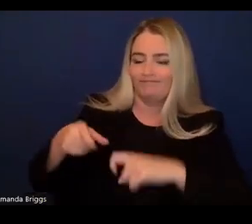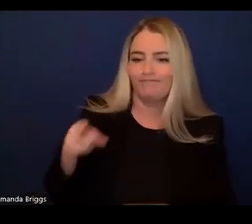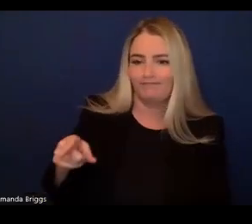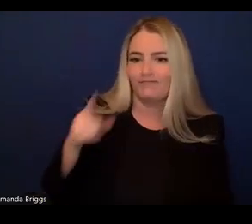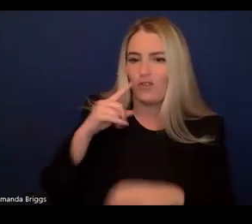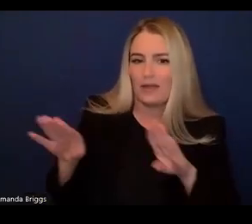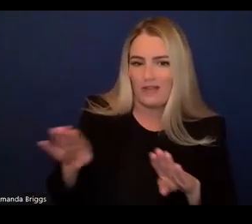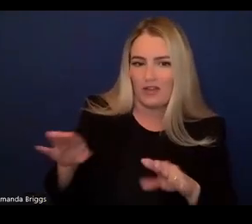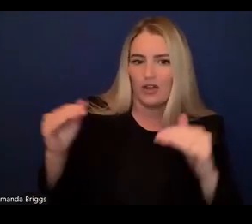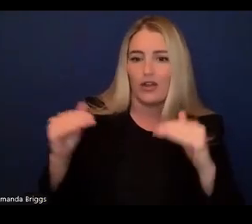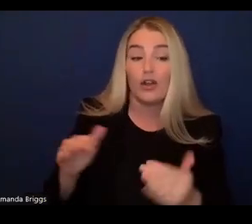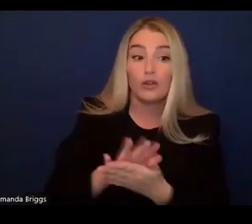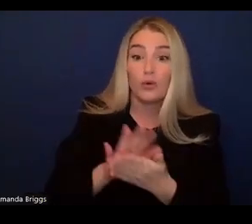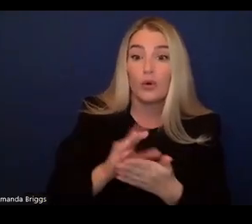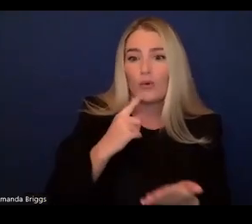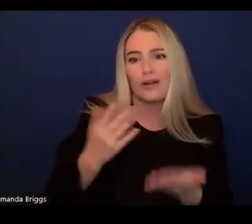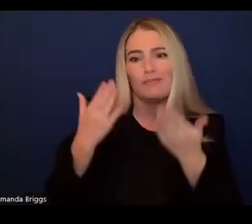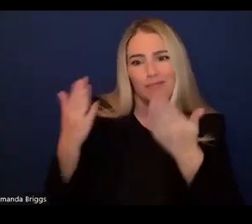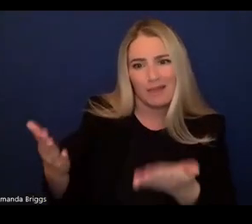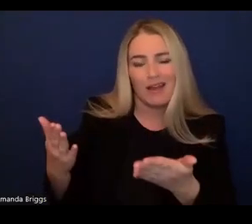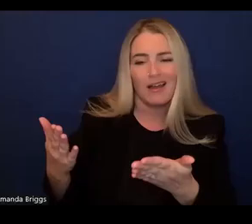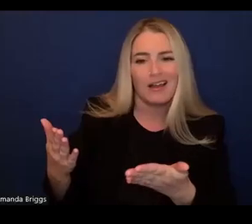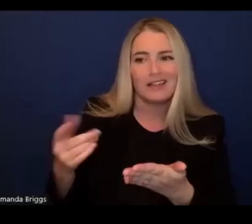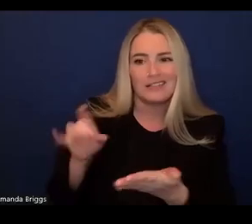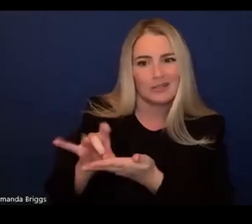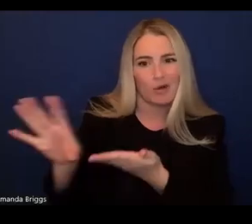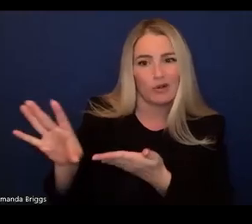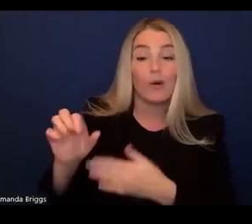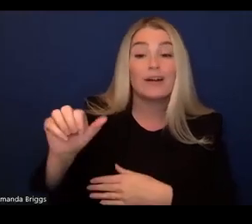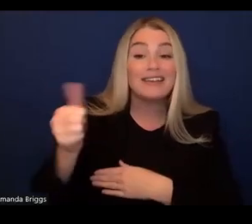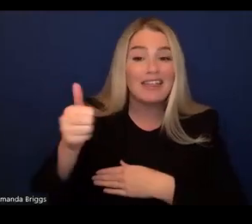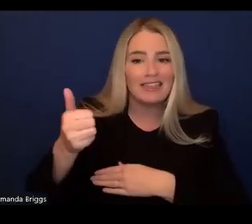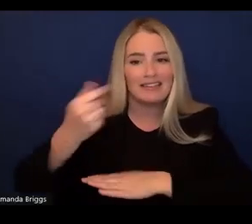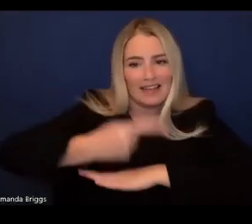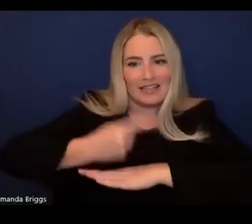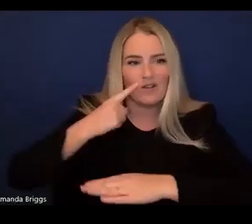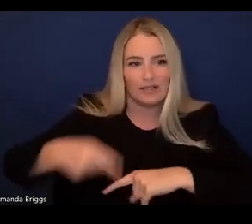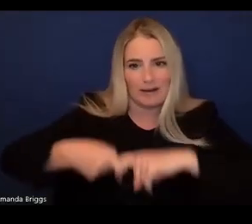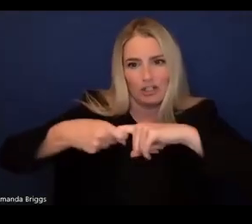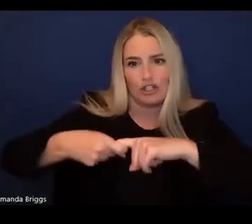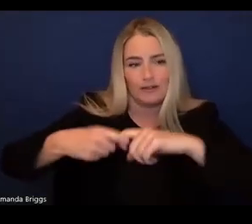Three, school recommends expulsion or reaches the 10th day of suspension. Five.